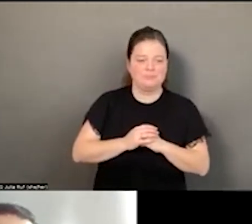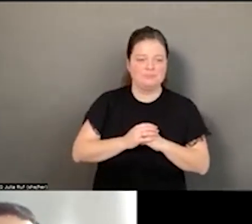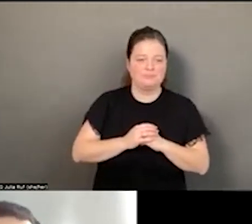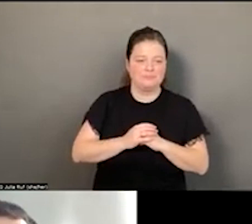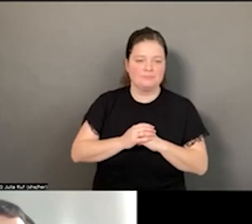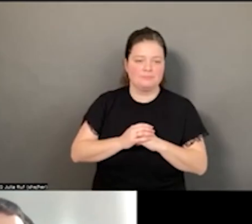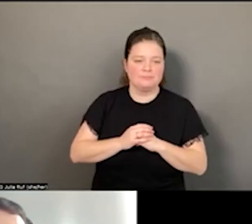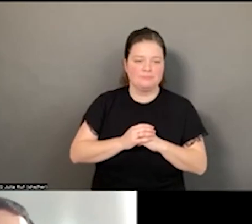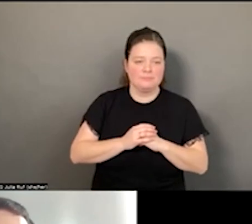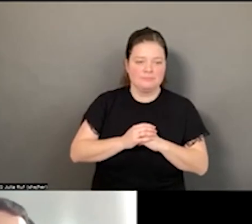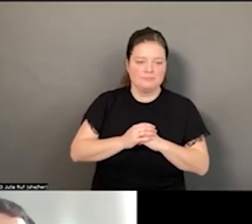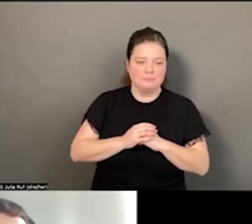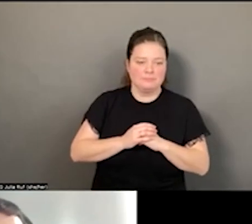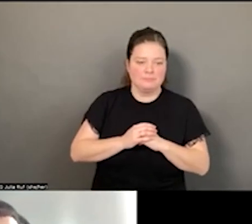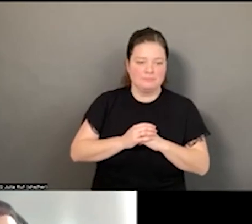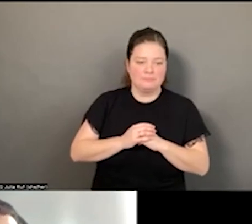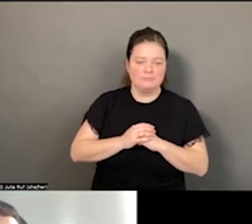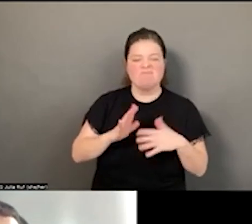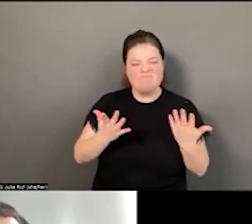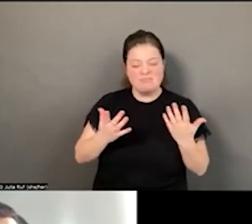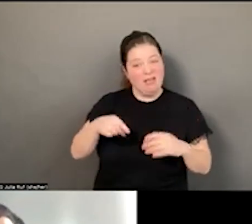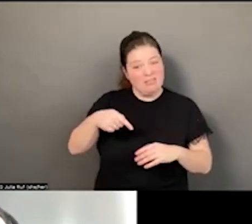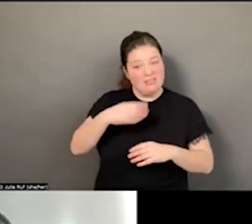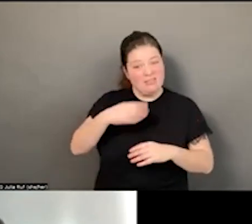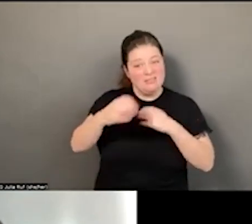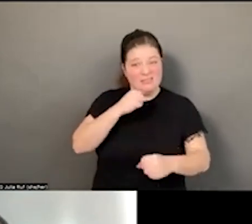This year is going to be very busy on the standards front.